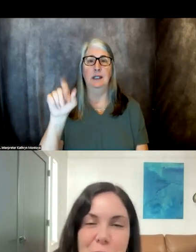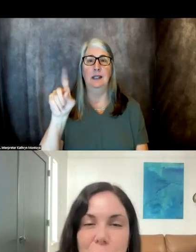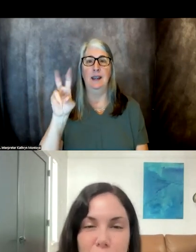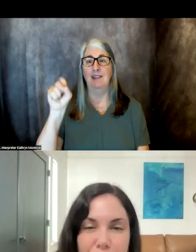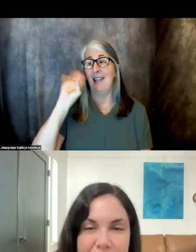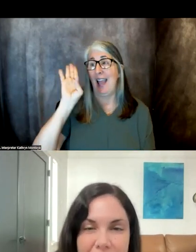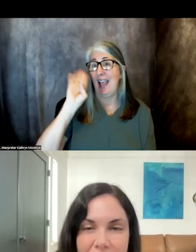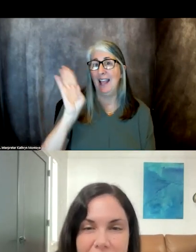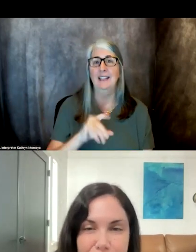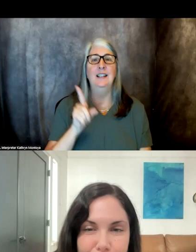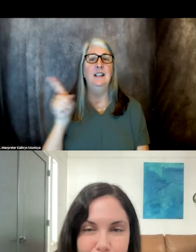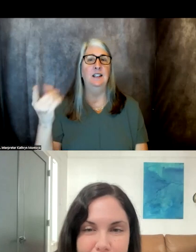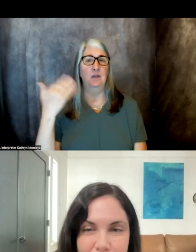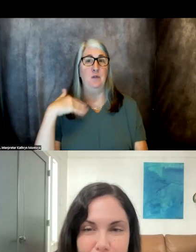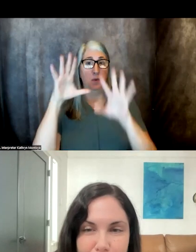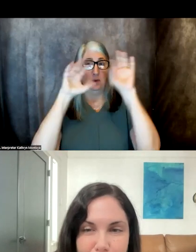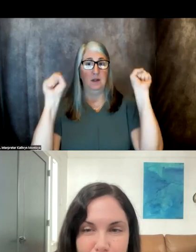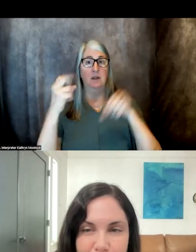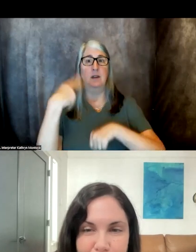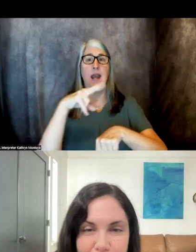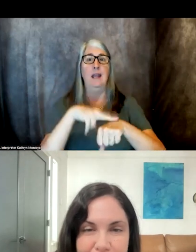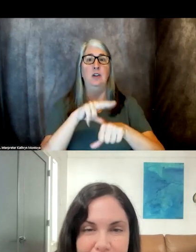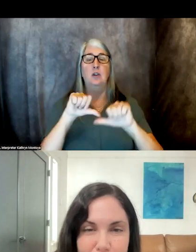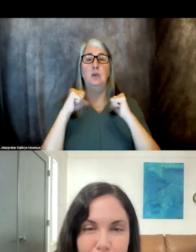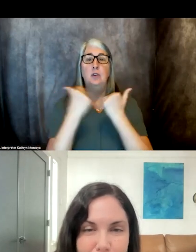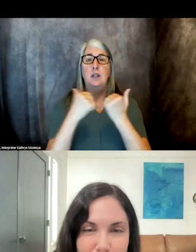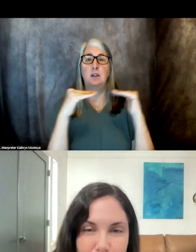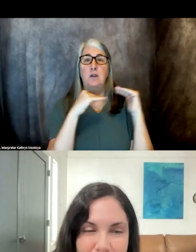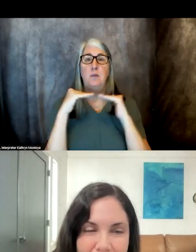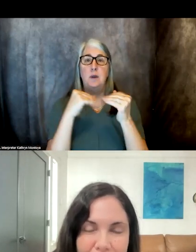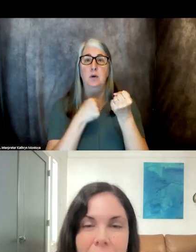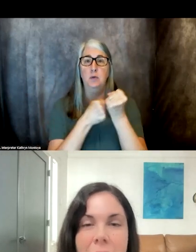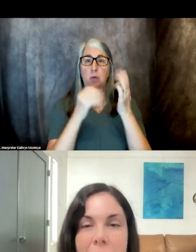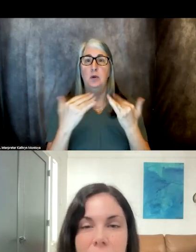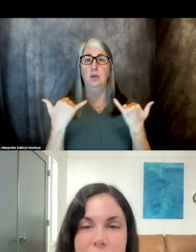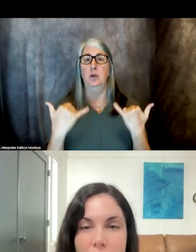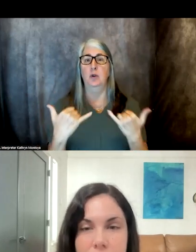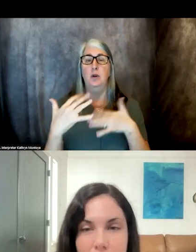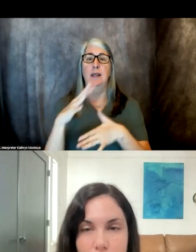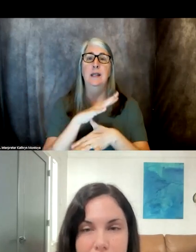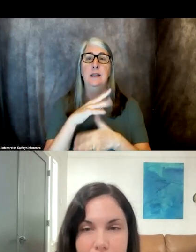IS THE PRESIDENT OF THE SENIOR COORDINATOR OF SOUTH, SOUTHWEST